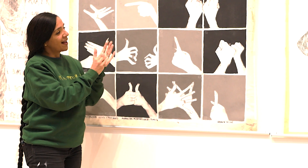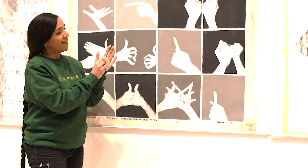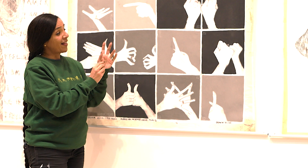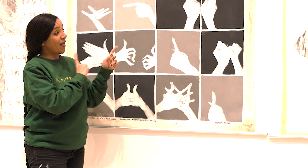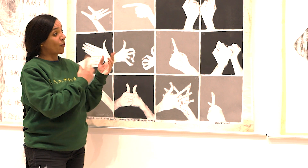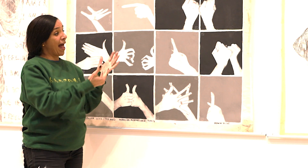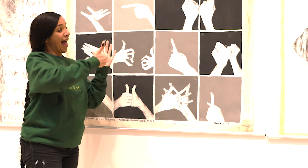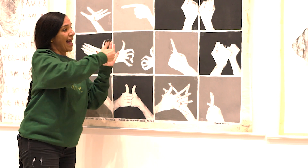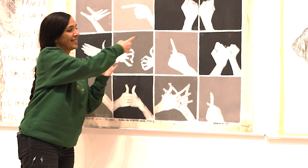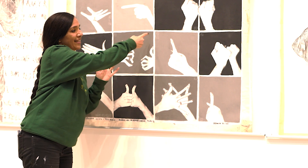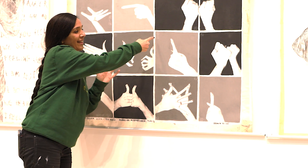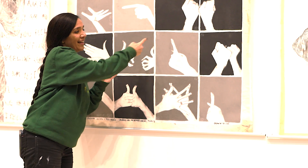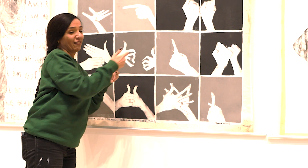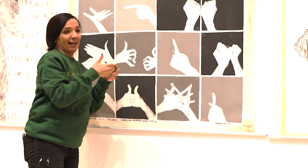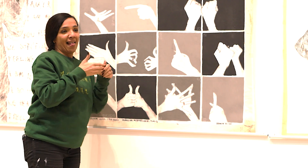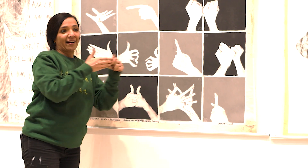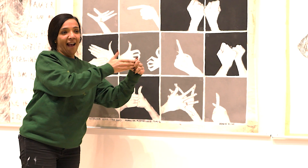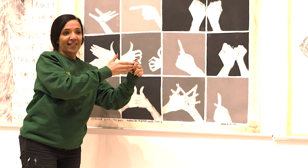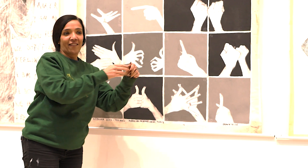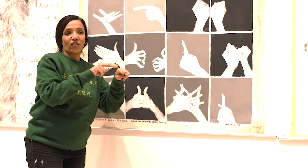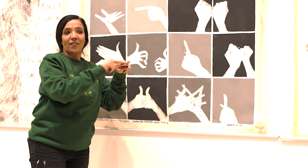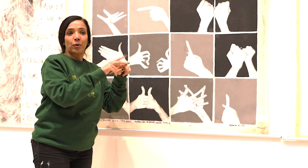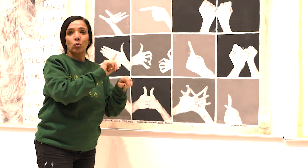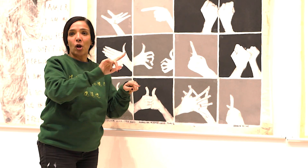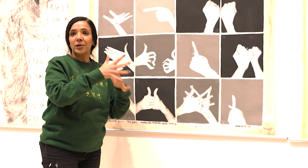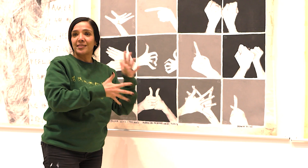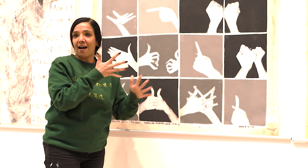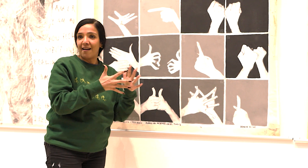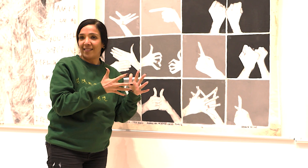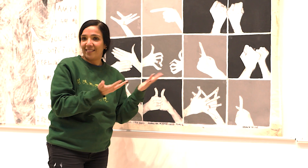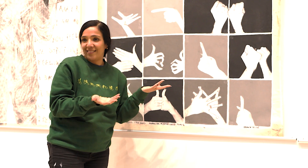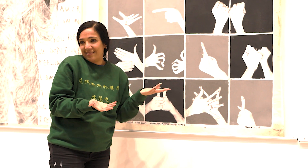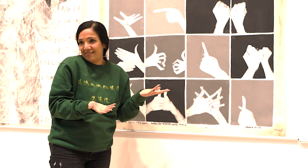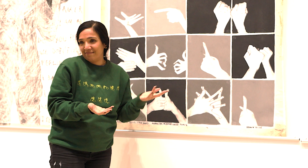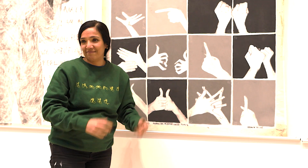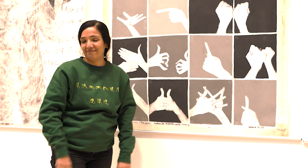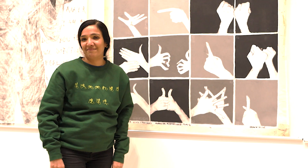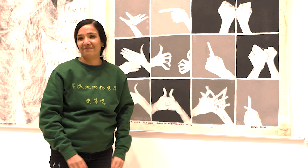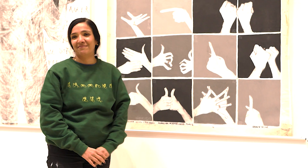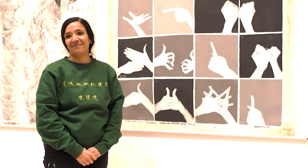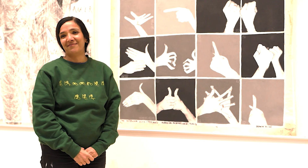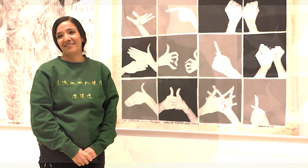while sitting in the waiting area. This sign is guide, and so, these signs, they're all meaningful.